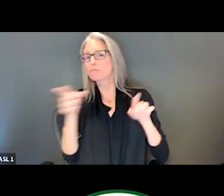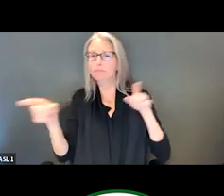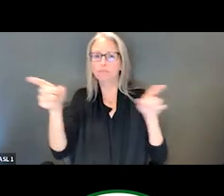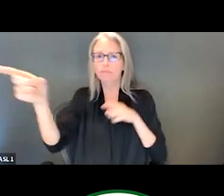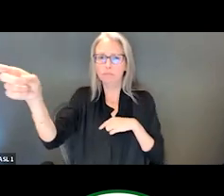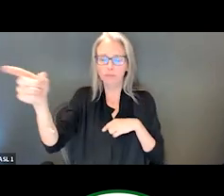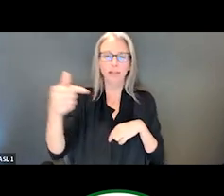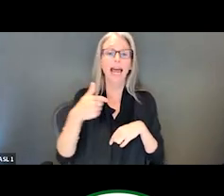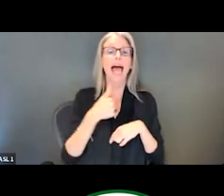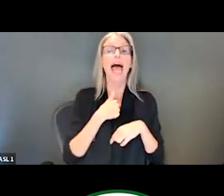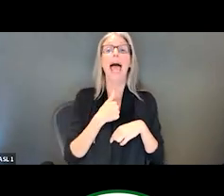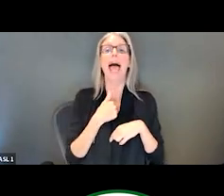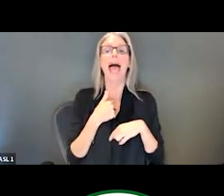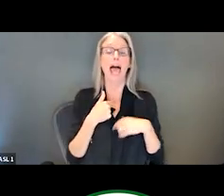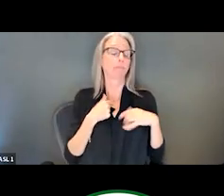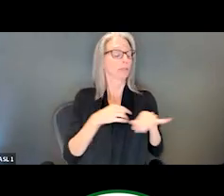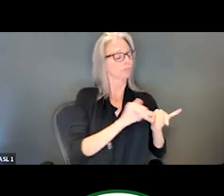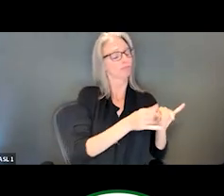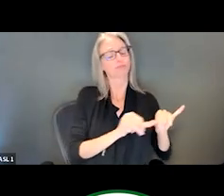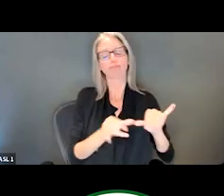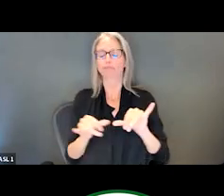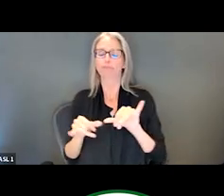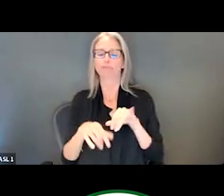is as much about employability.